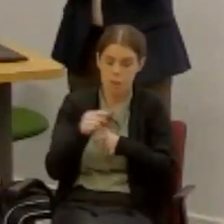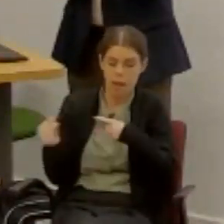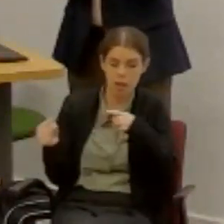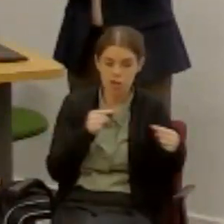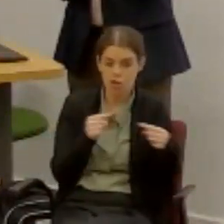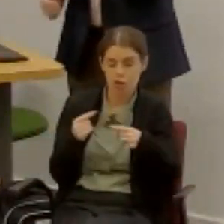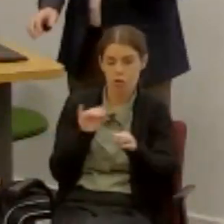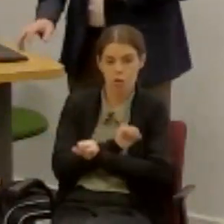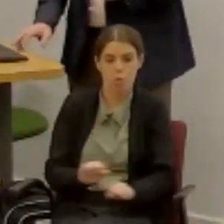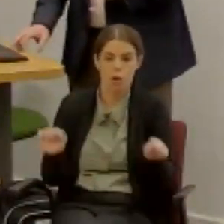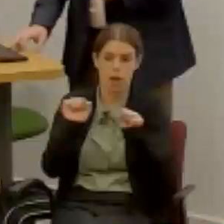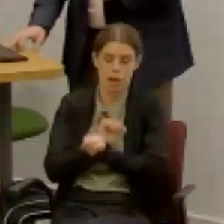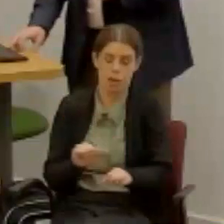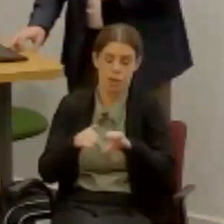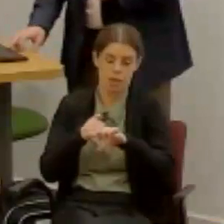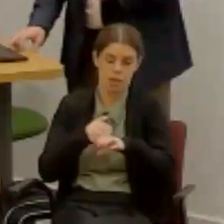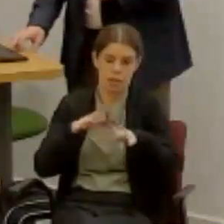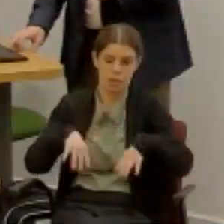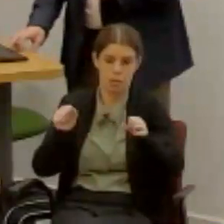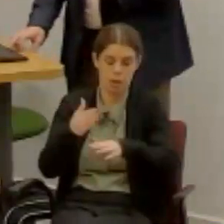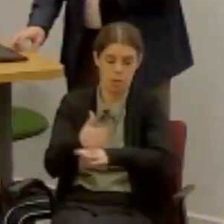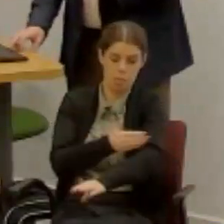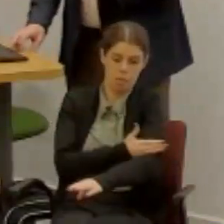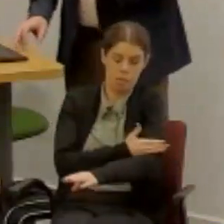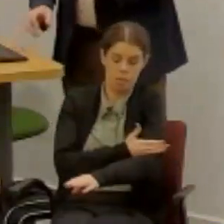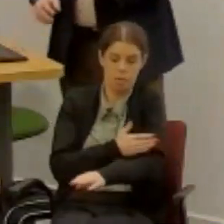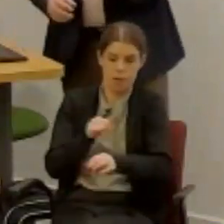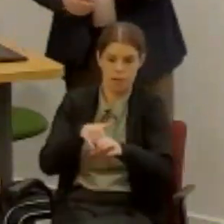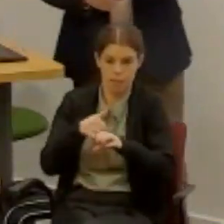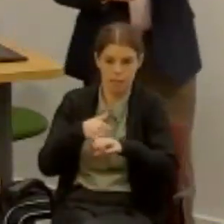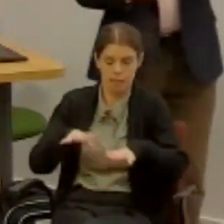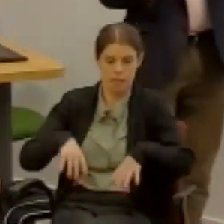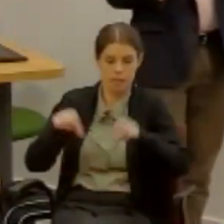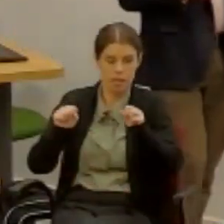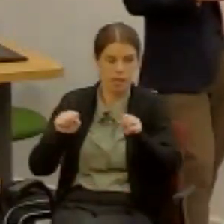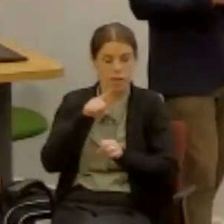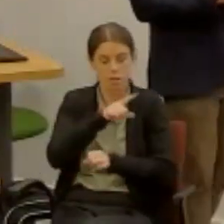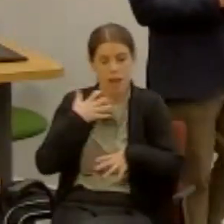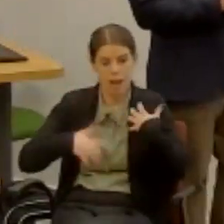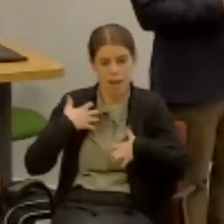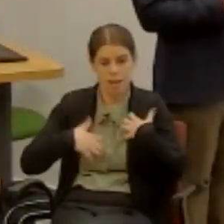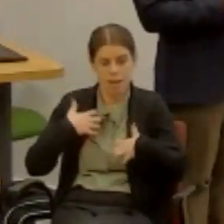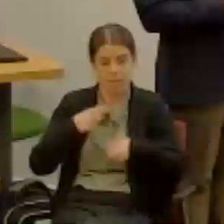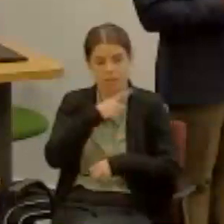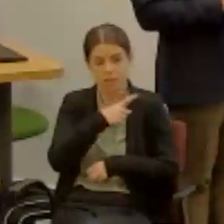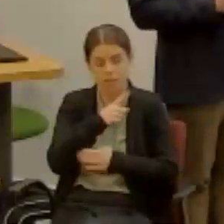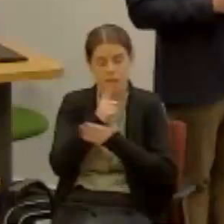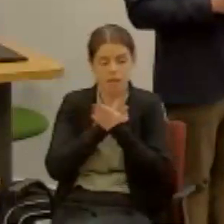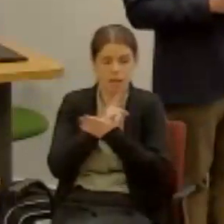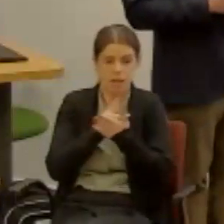Not to wait for disease but get an early before the disease starts. This brings up an interesting concept, then, of thinking about our athletes.